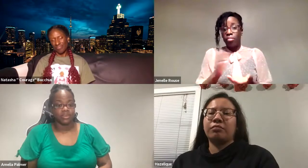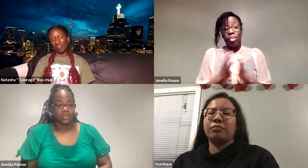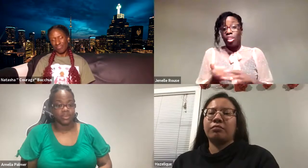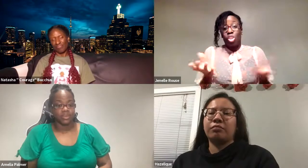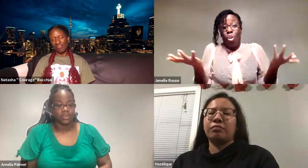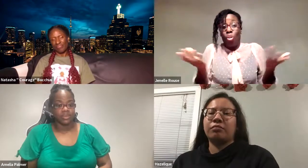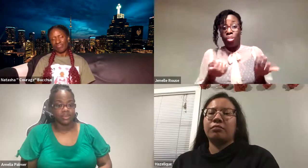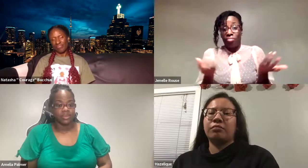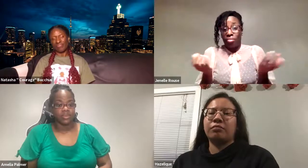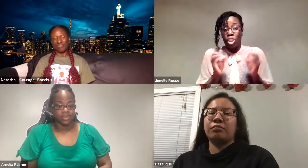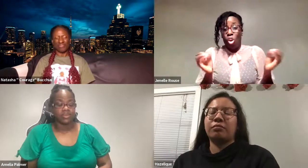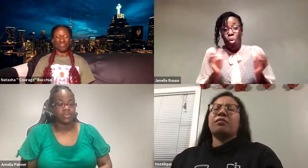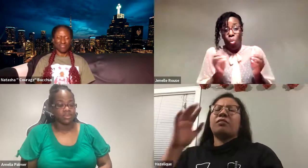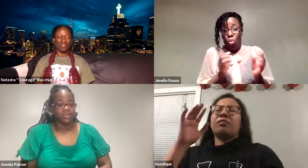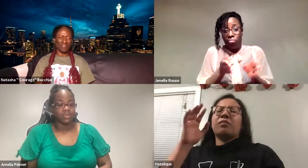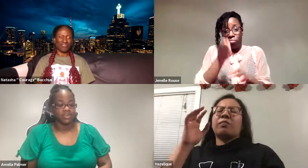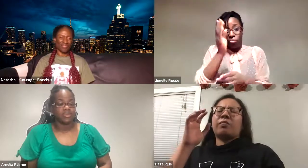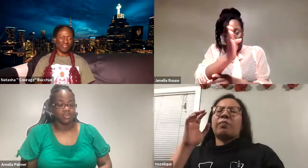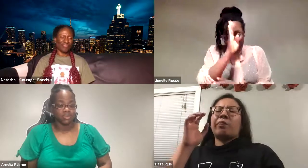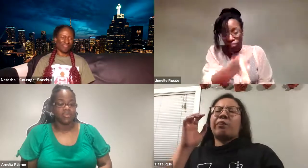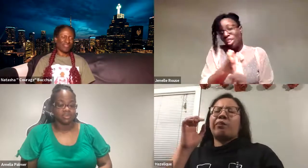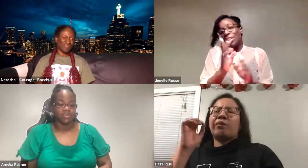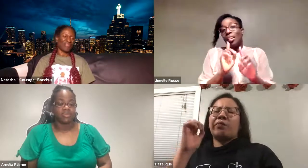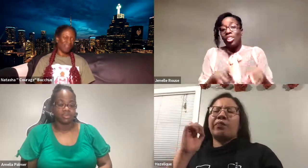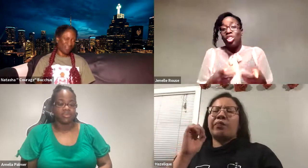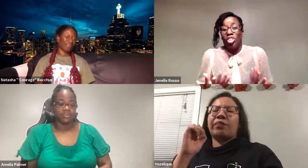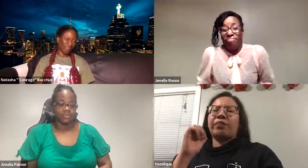have the coin you got to take it you know you can't just flip the coin and choose one half,